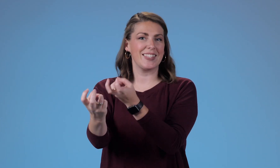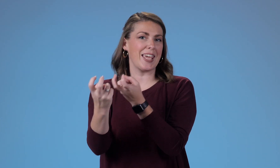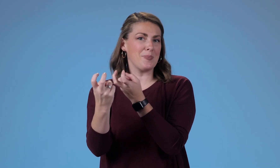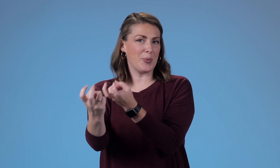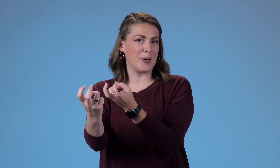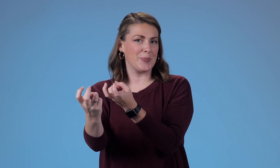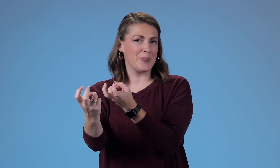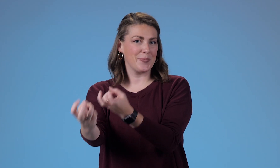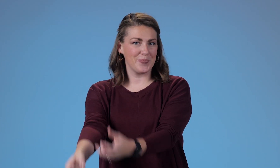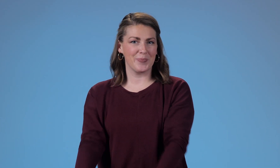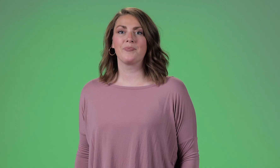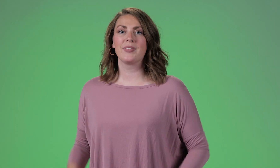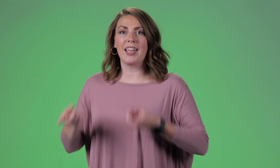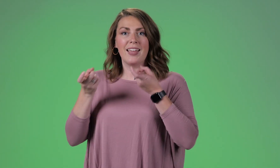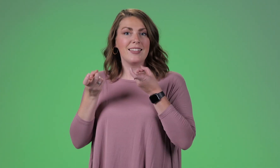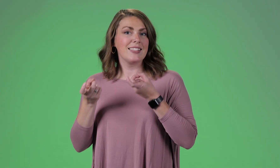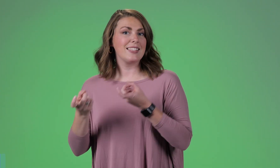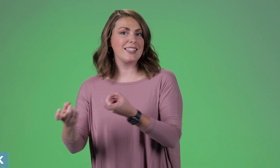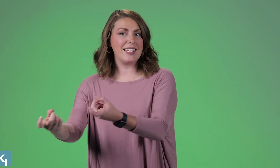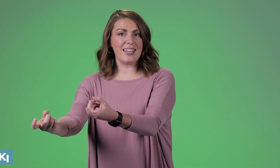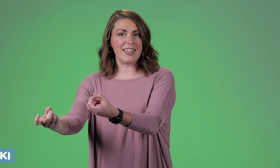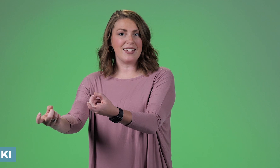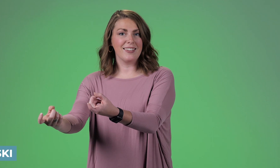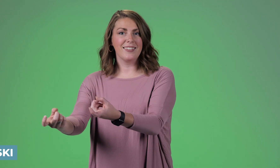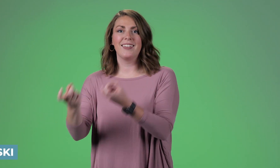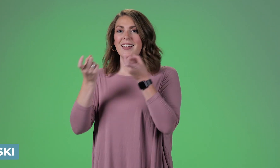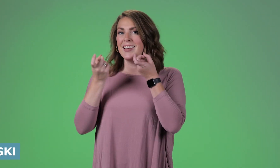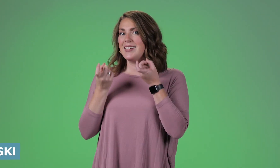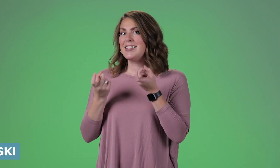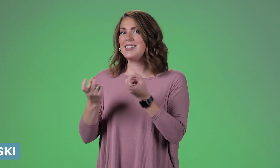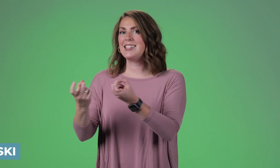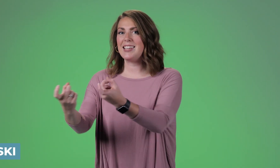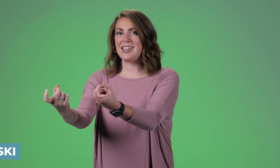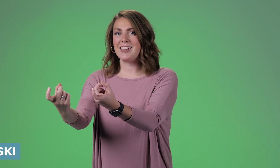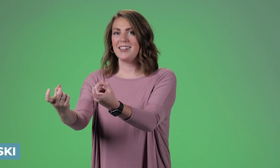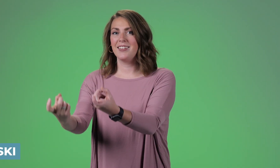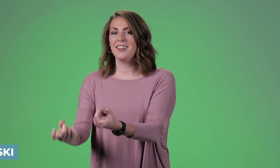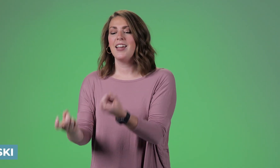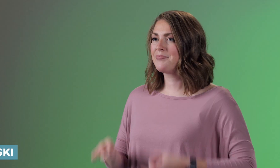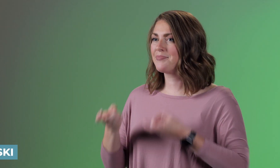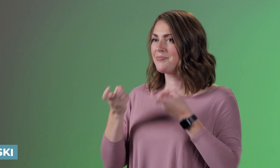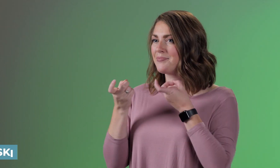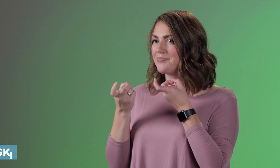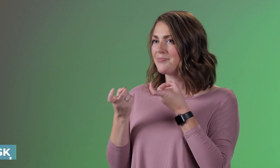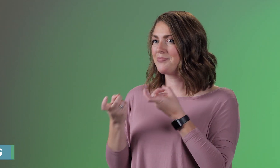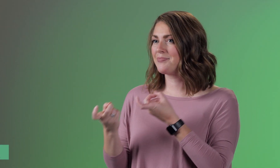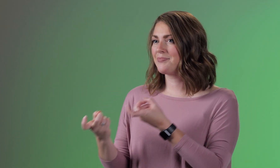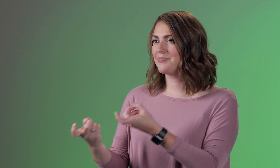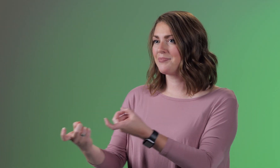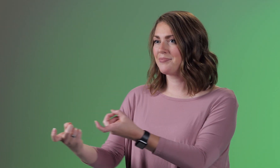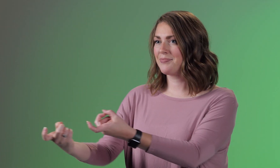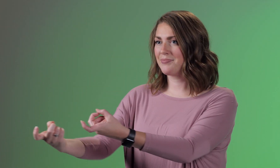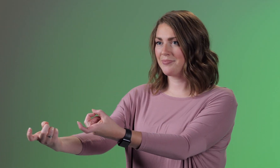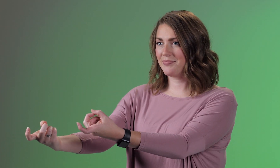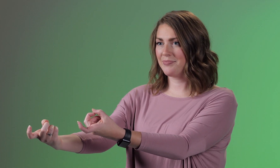SKATEBOARD SKI SKI These are the blades and they're going